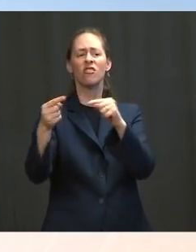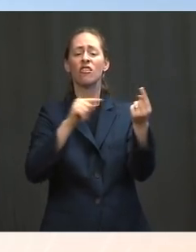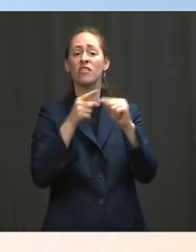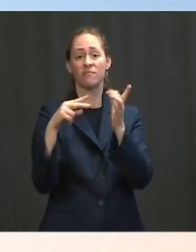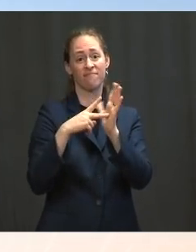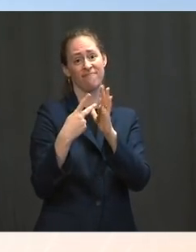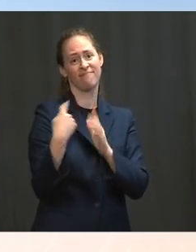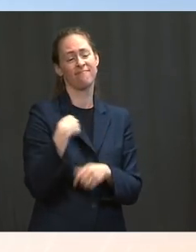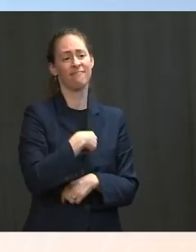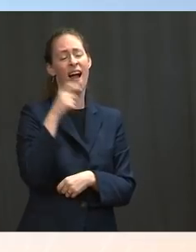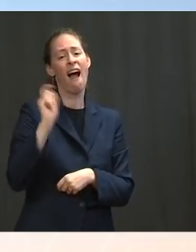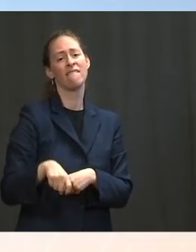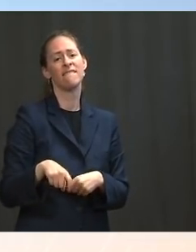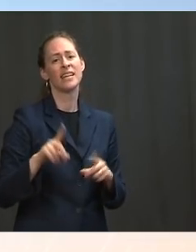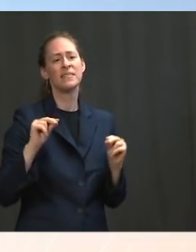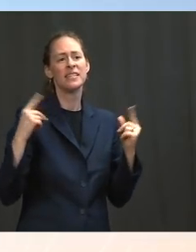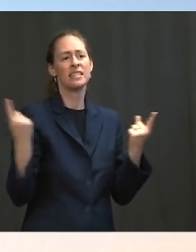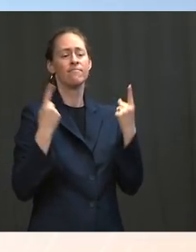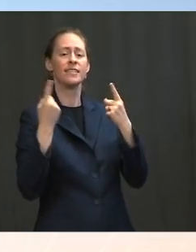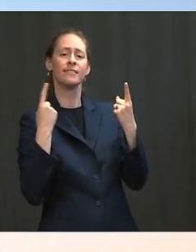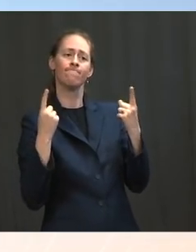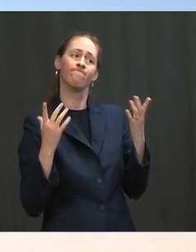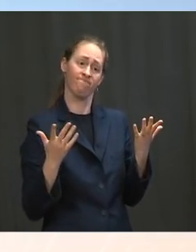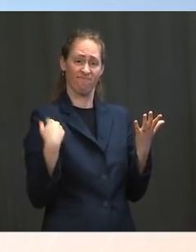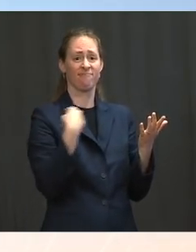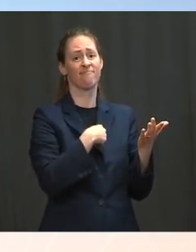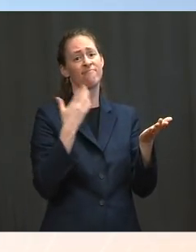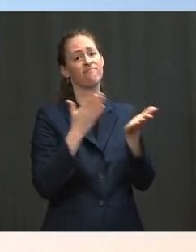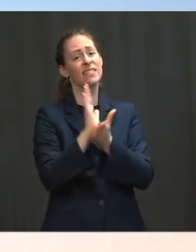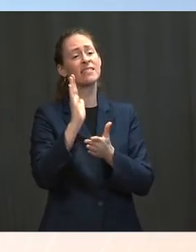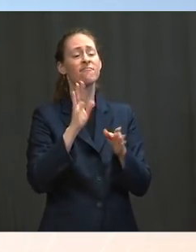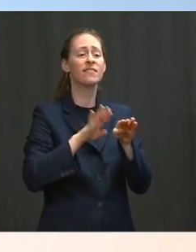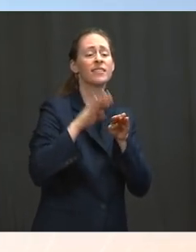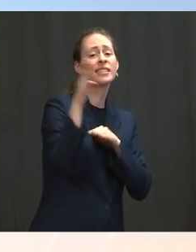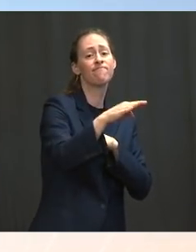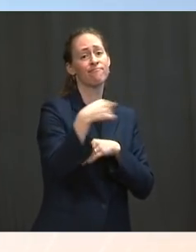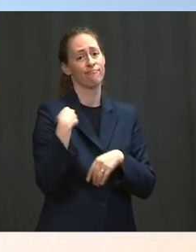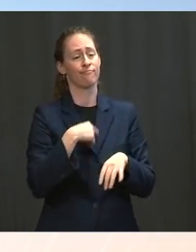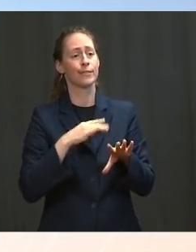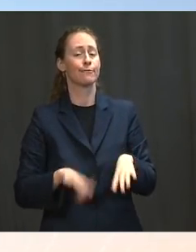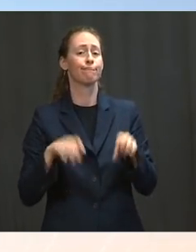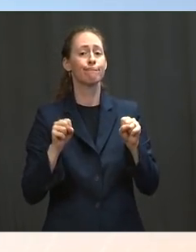the right to take action on our own. Now, in this case, you know,